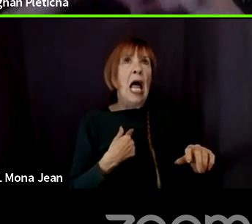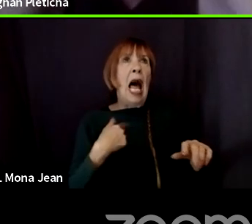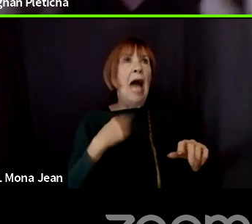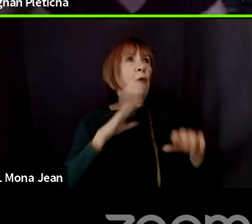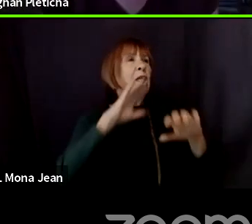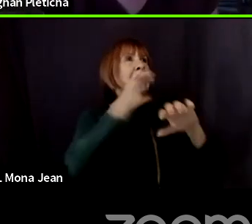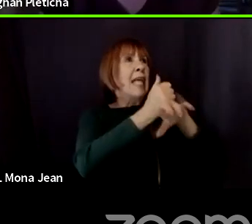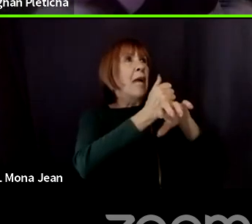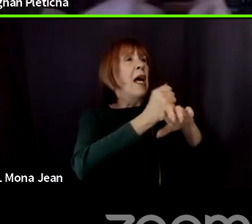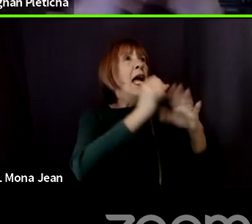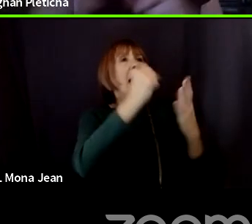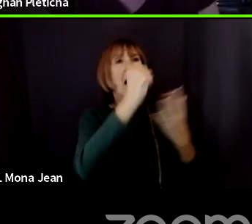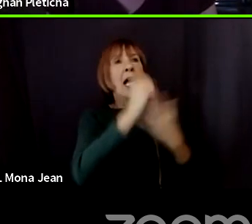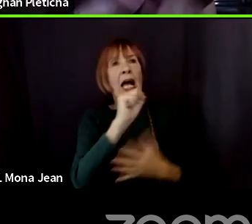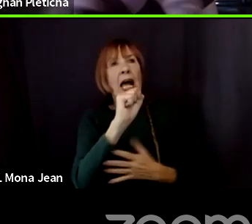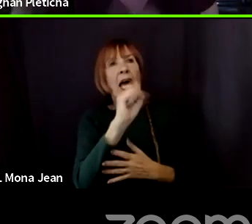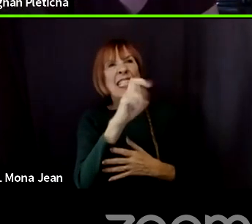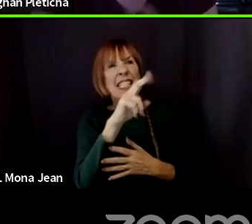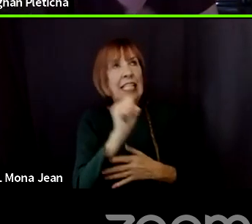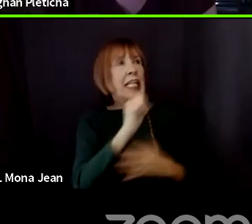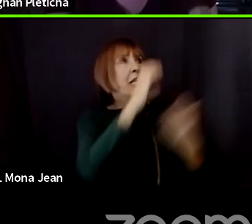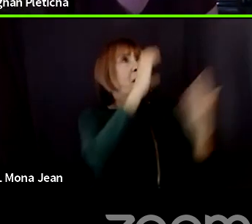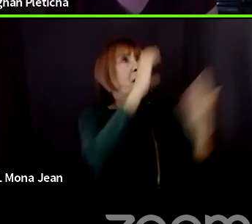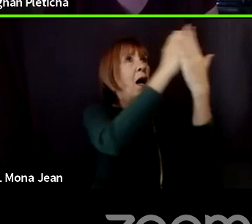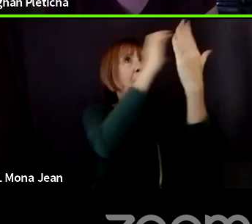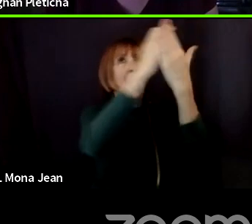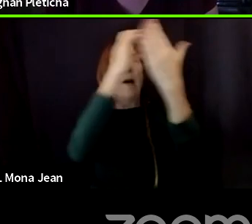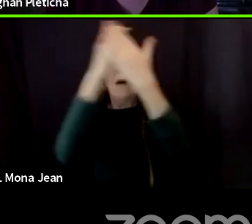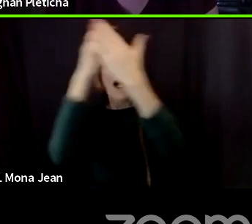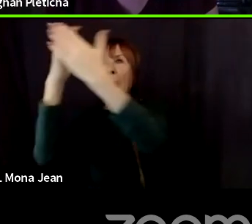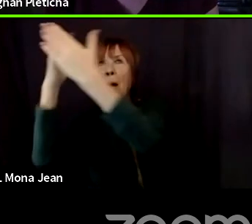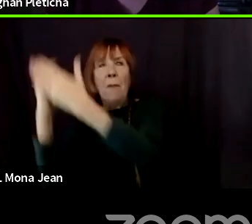or write them all out on index cards or posted or whatever.